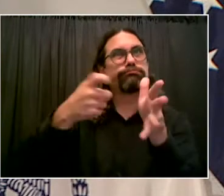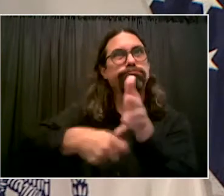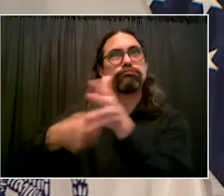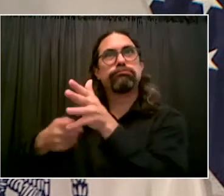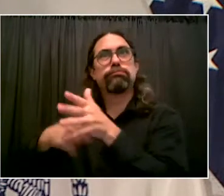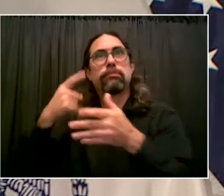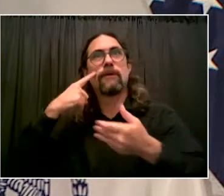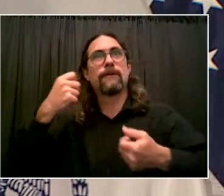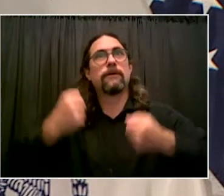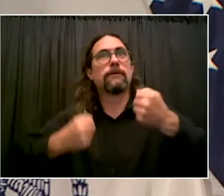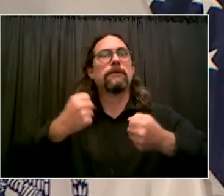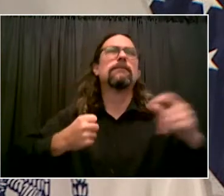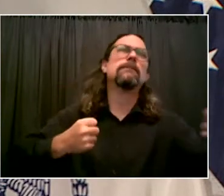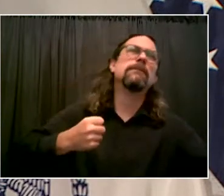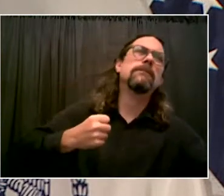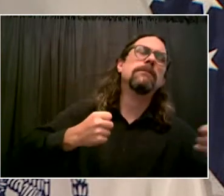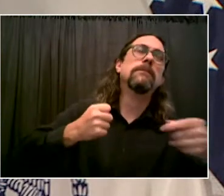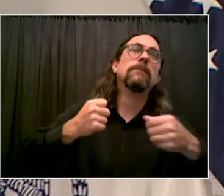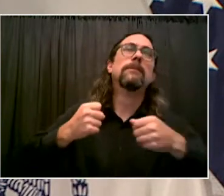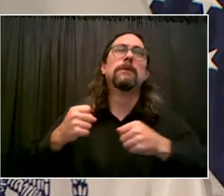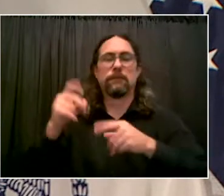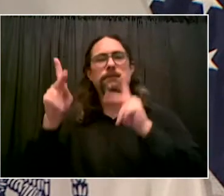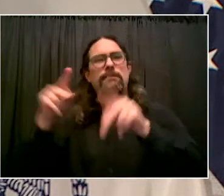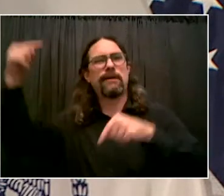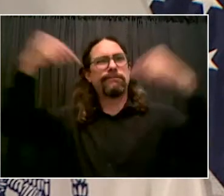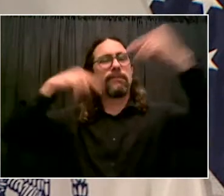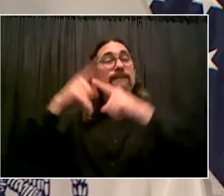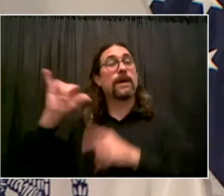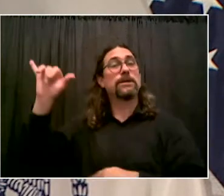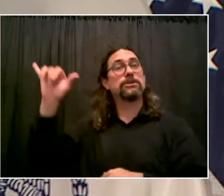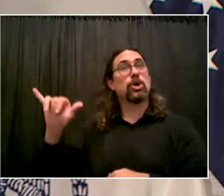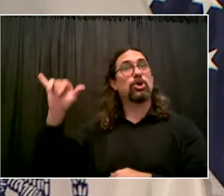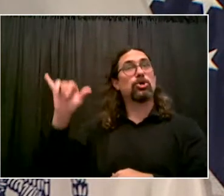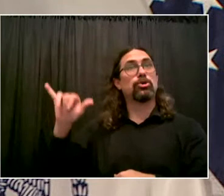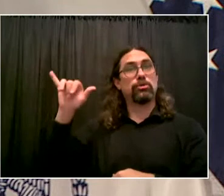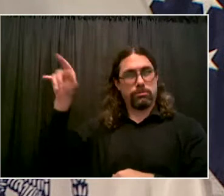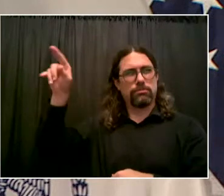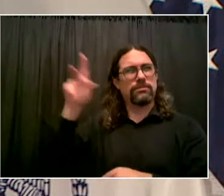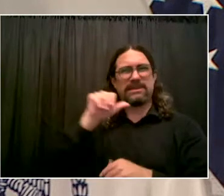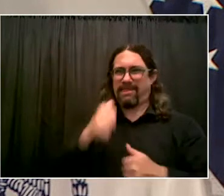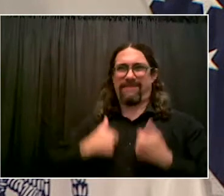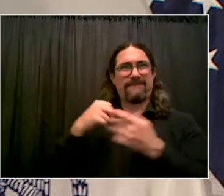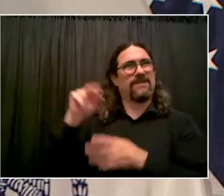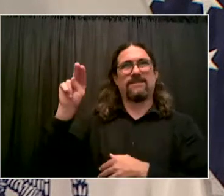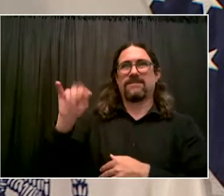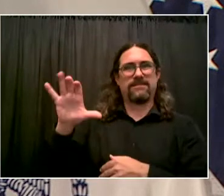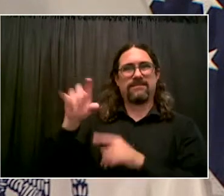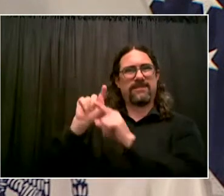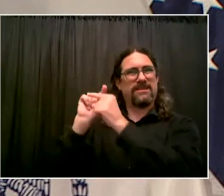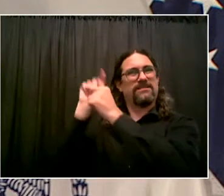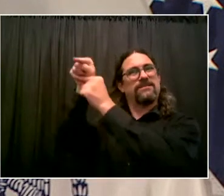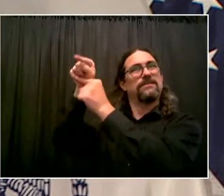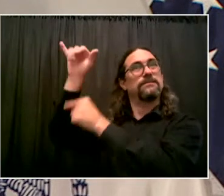Reporter: WITH RESPECT TO CONGESTION PRICING, PEOPLE